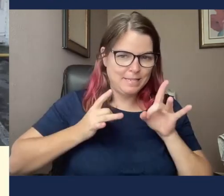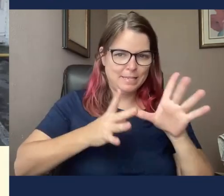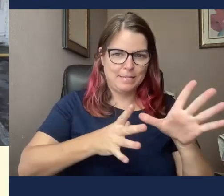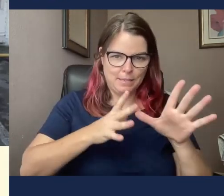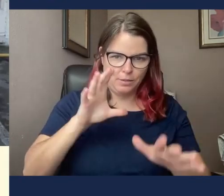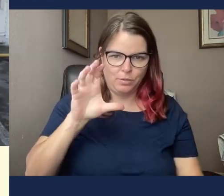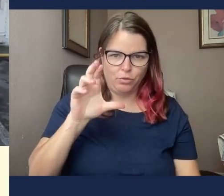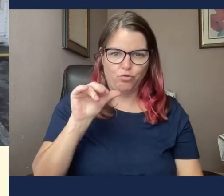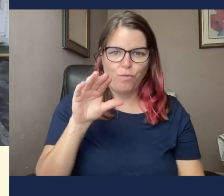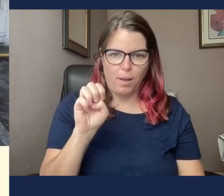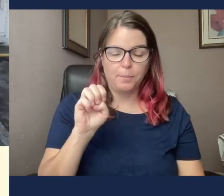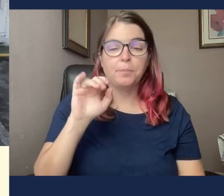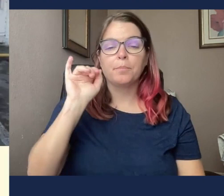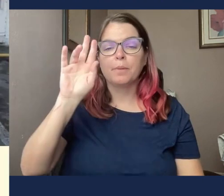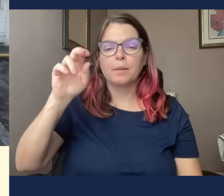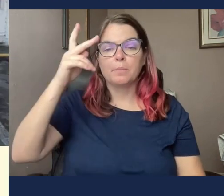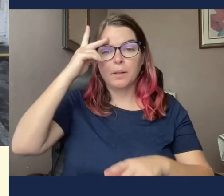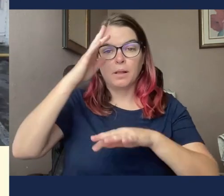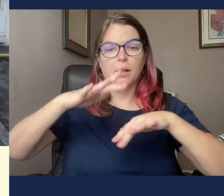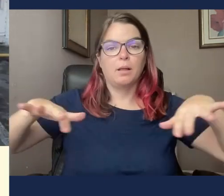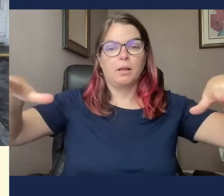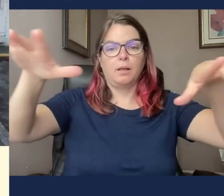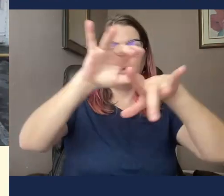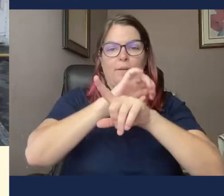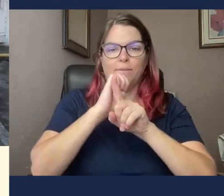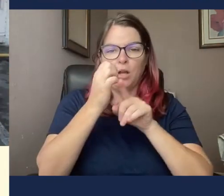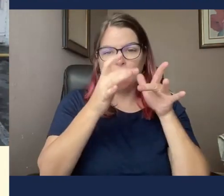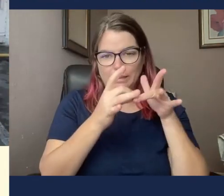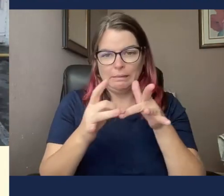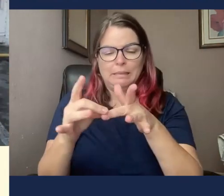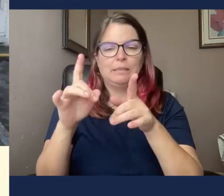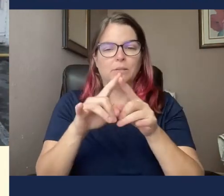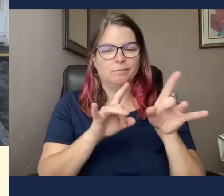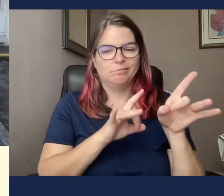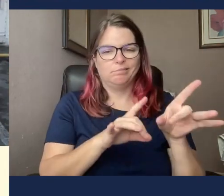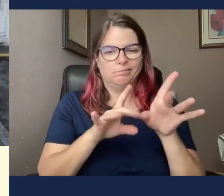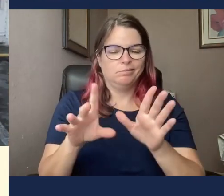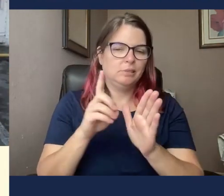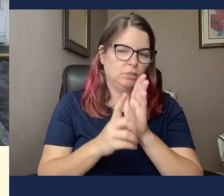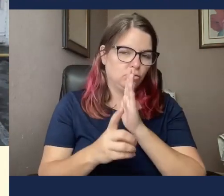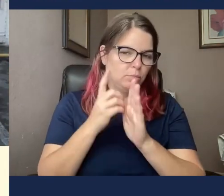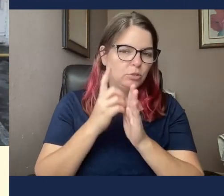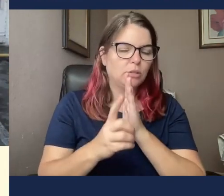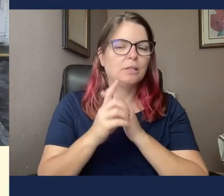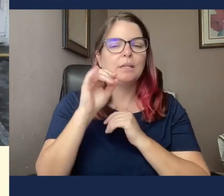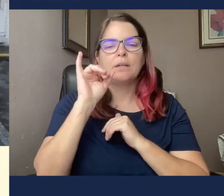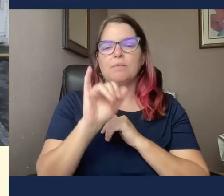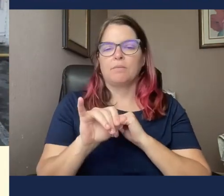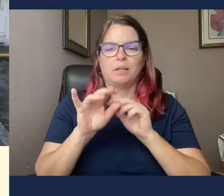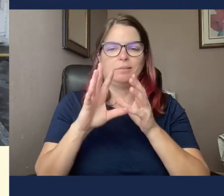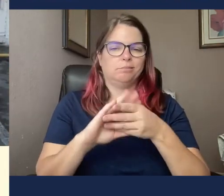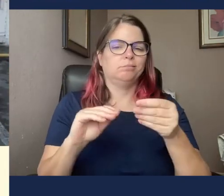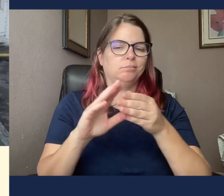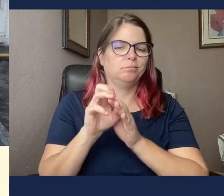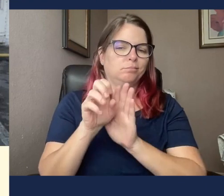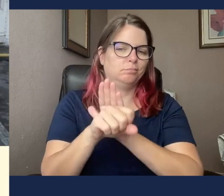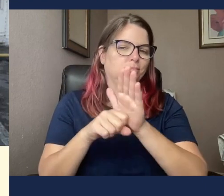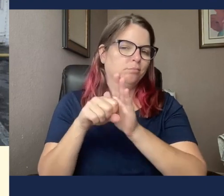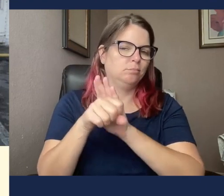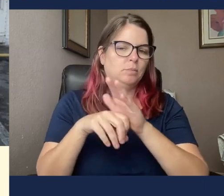I'm gonna have the time for. Now let's talk briefly about countering islamophobia. And I only have a few minutes. Next